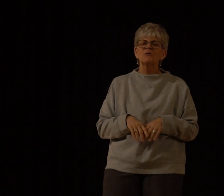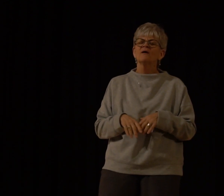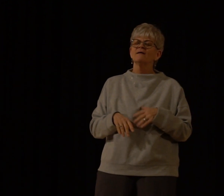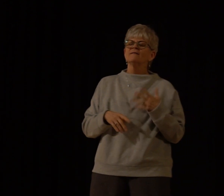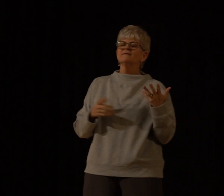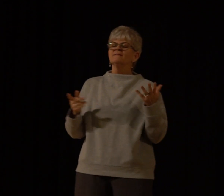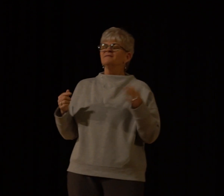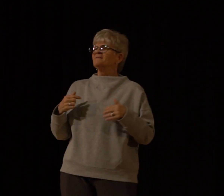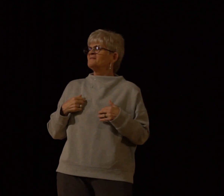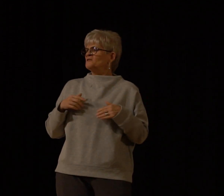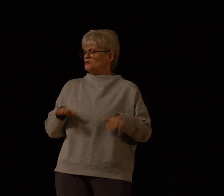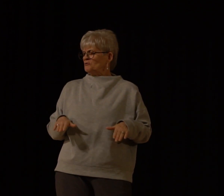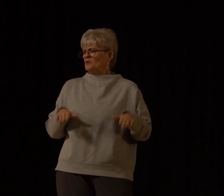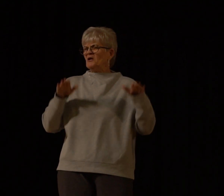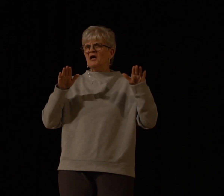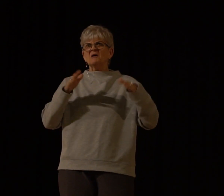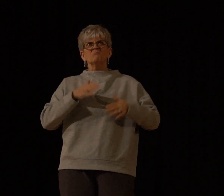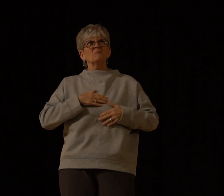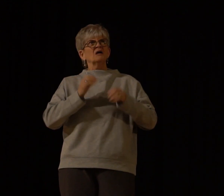we didn't have prior for myself and my siblings.